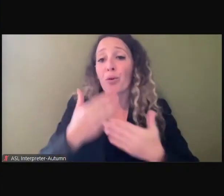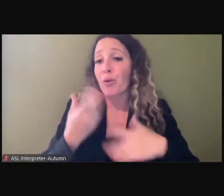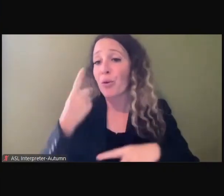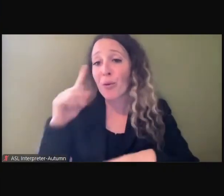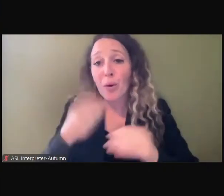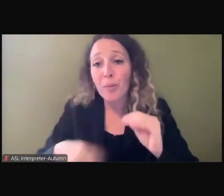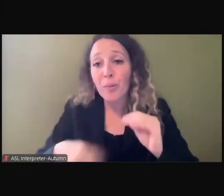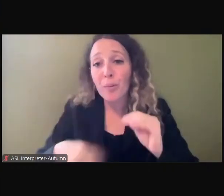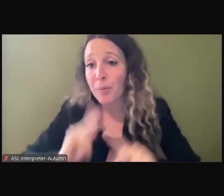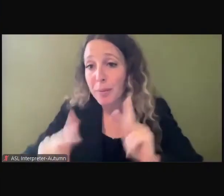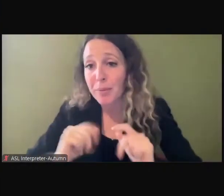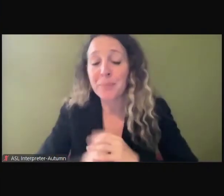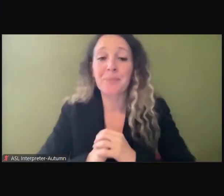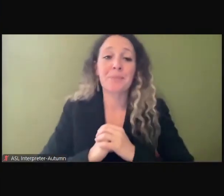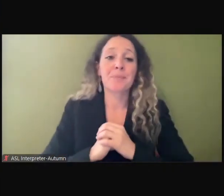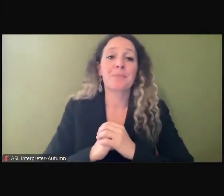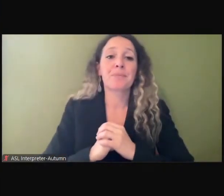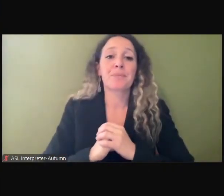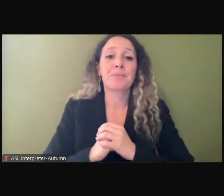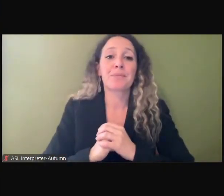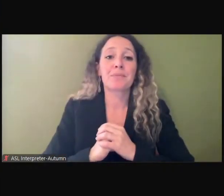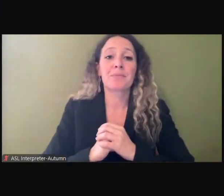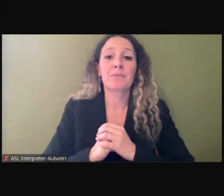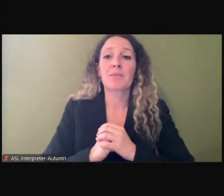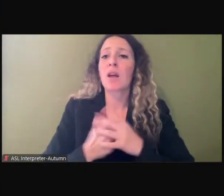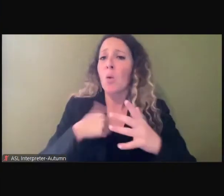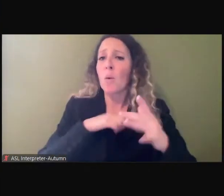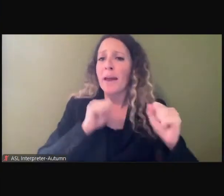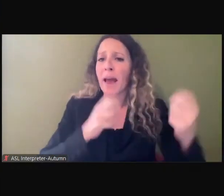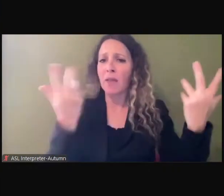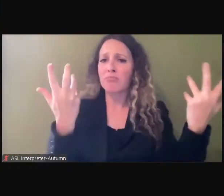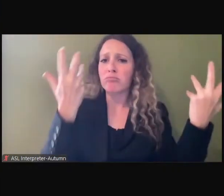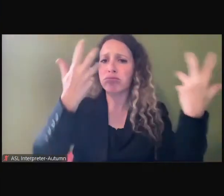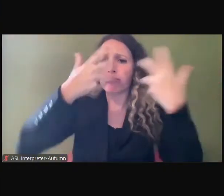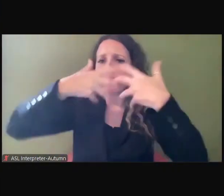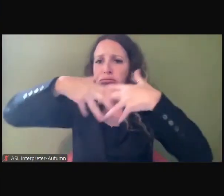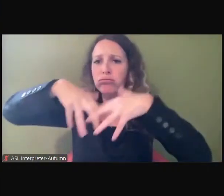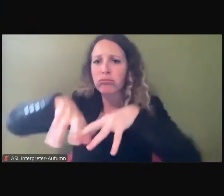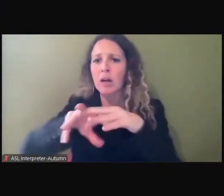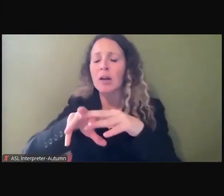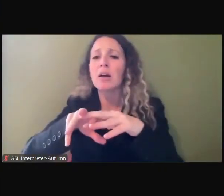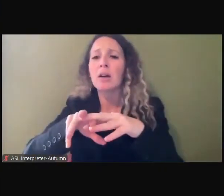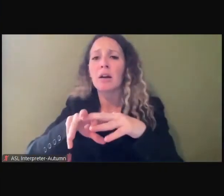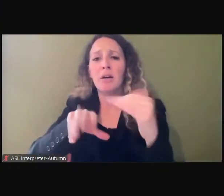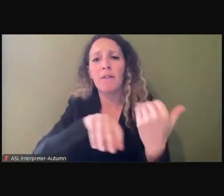of integrating virtual care into every delivery model. Representing a diverse